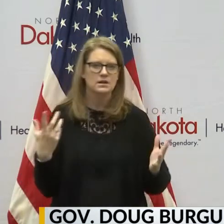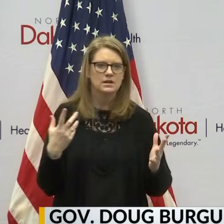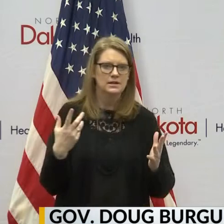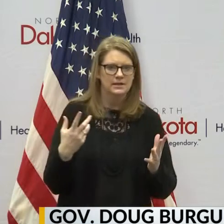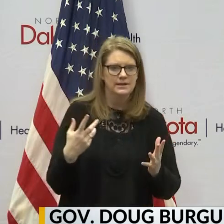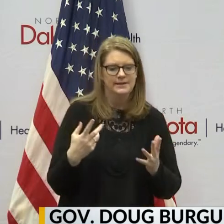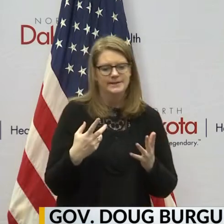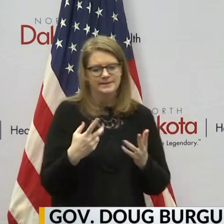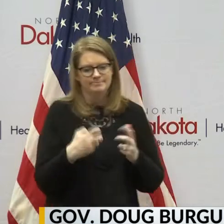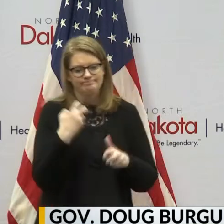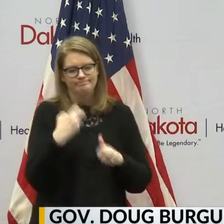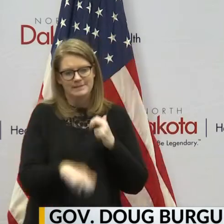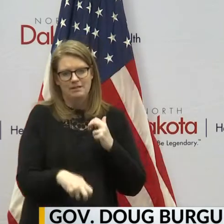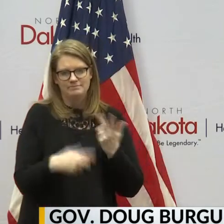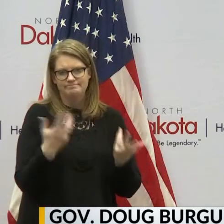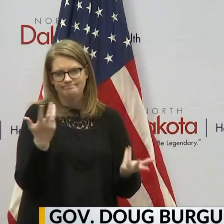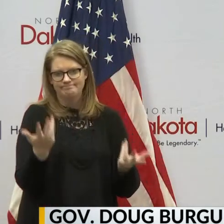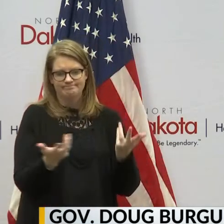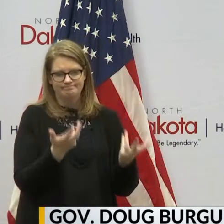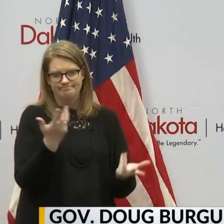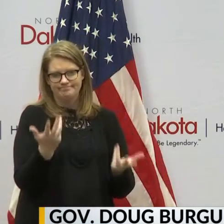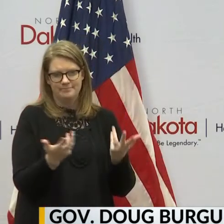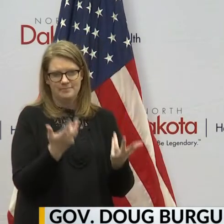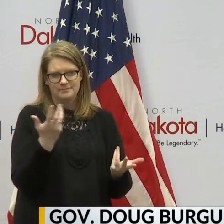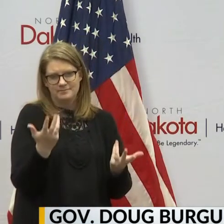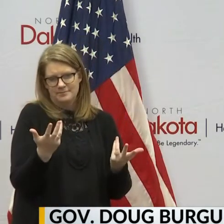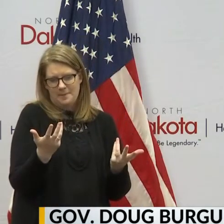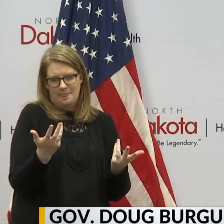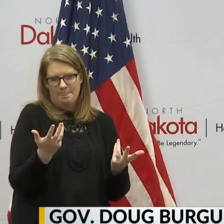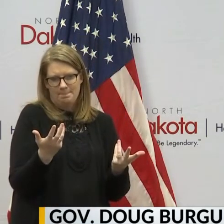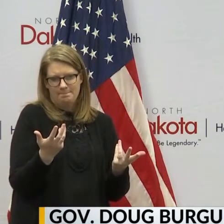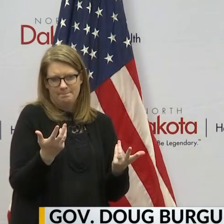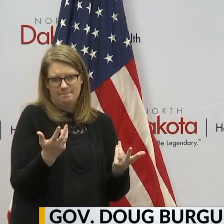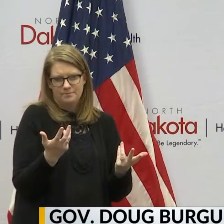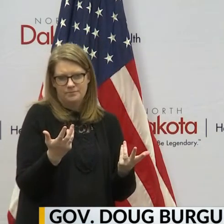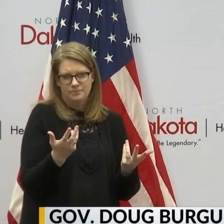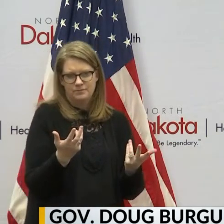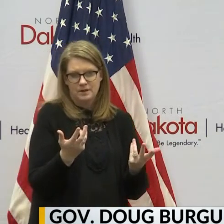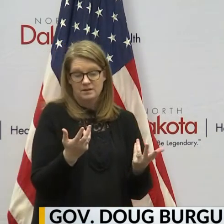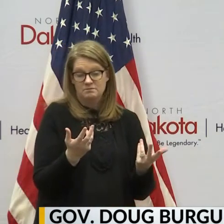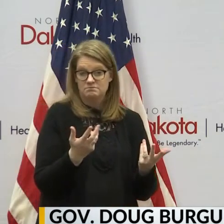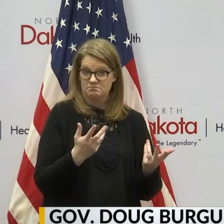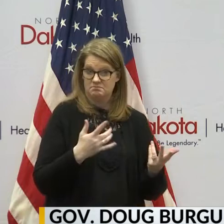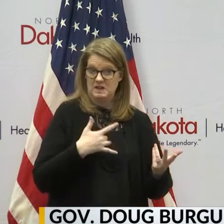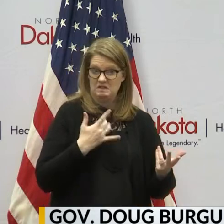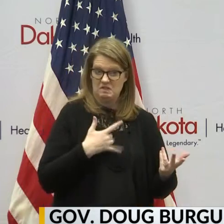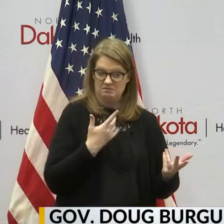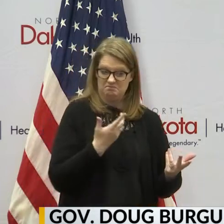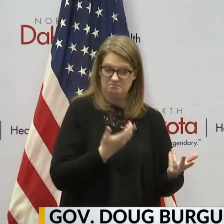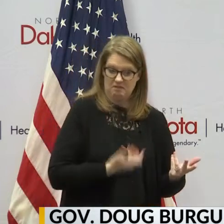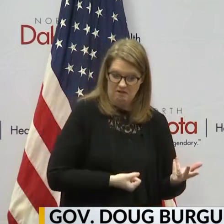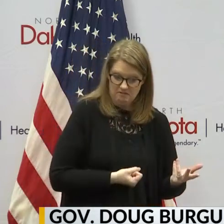NOW IT APPEARS THAT WE ARE ON THIS CLIMB BEFORE OTHER STATES HAVE SEEN IN TERMS OF OTHER CASES. IN TALKING TO OTHER STATES AND LOOKING AT OTHER MODELS, IT IS